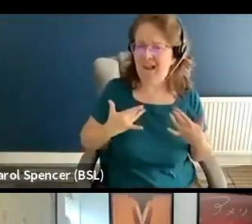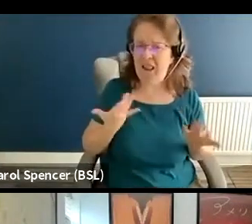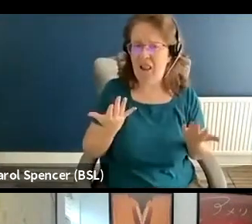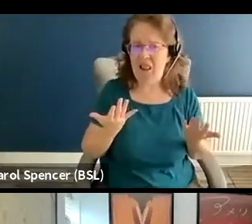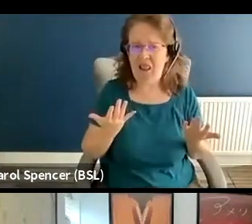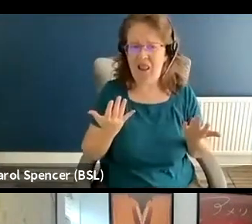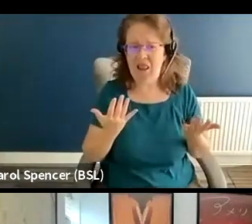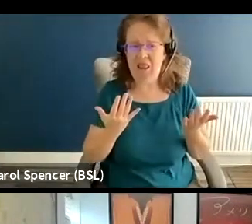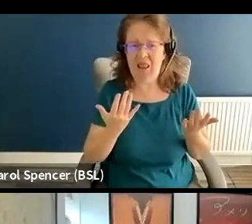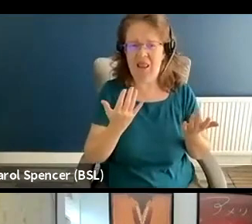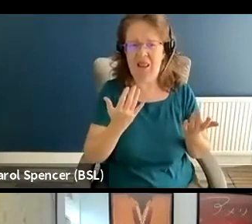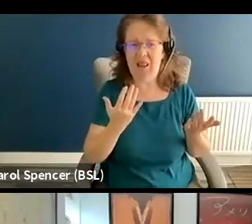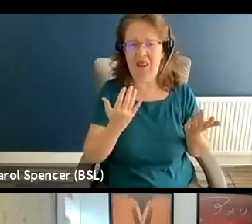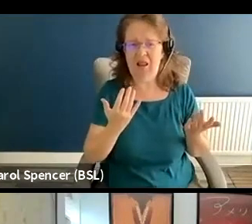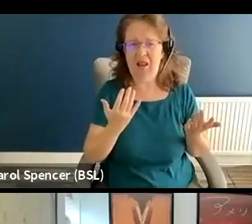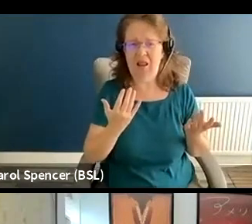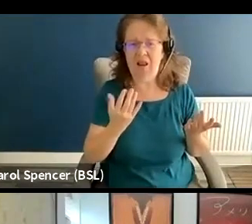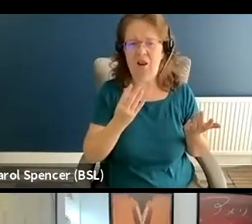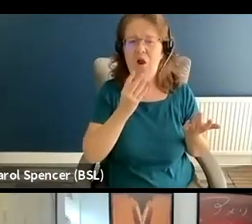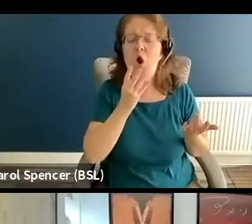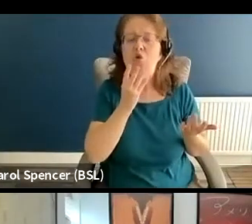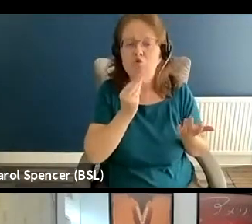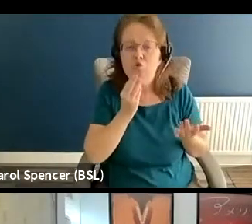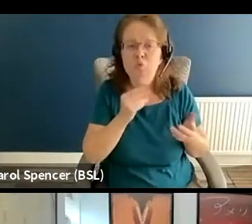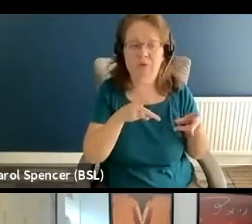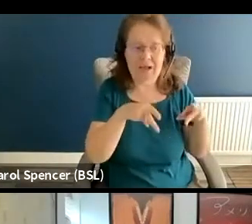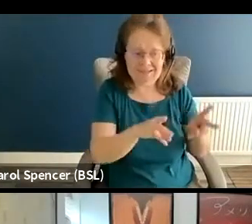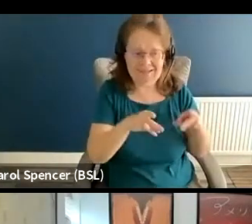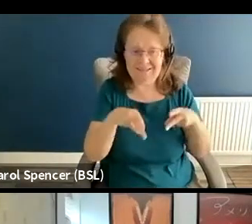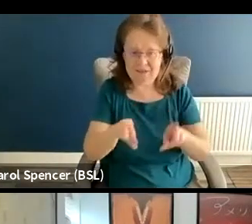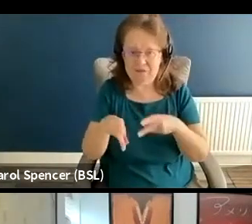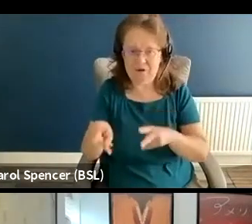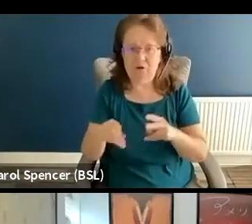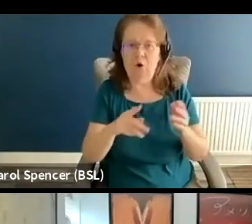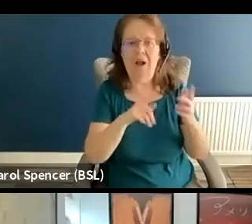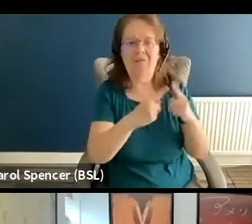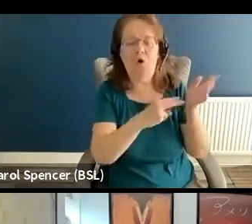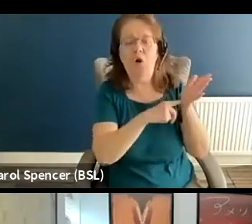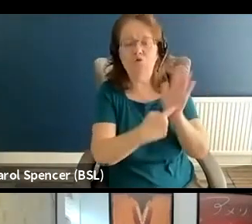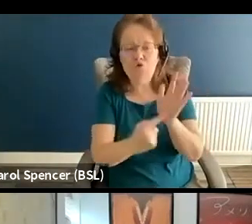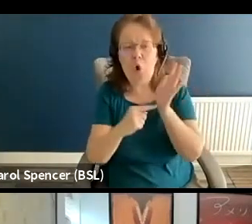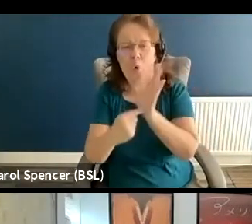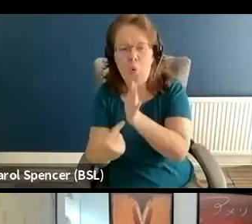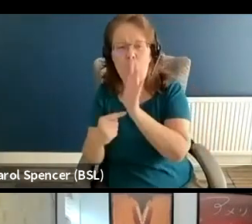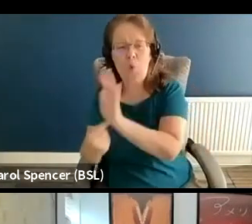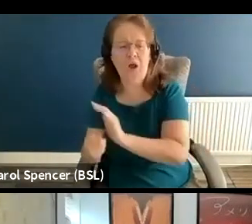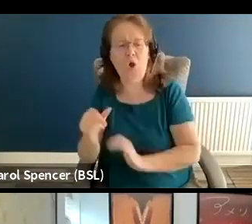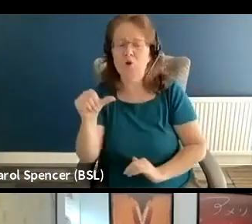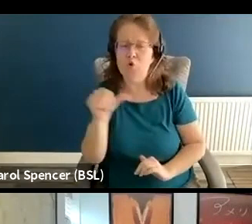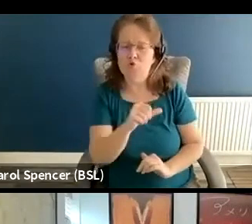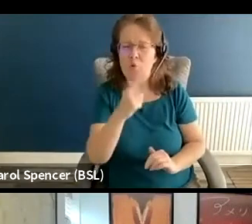use different ways to present us the content, then you should go ahead and do that